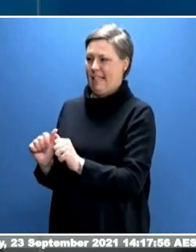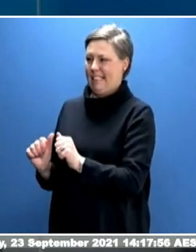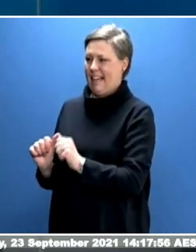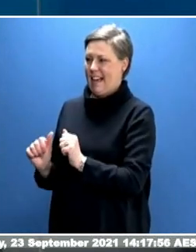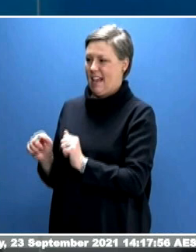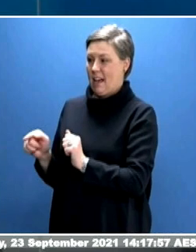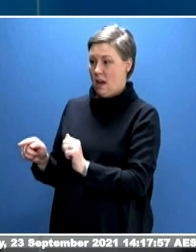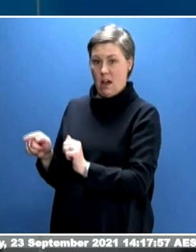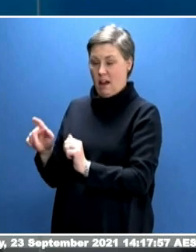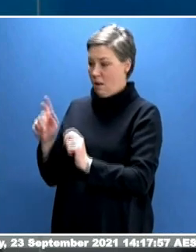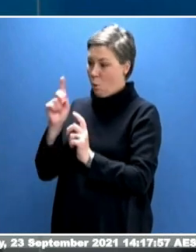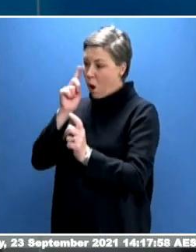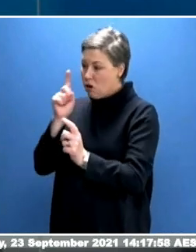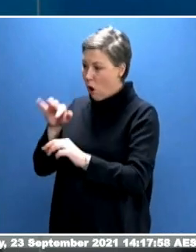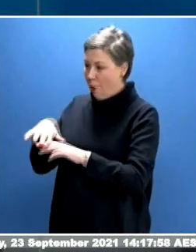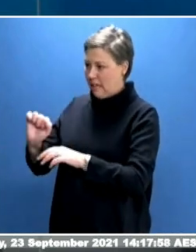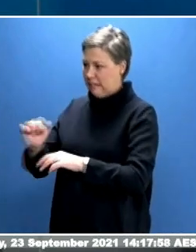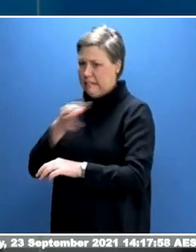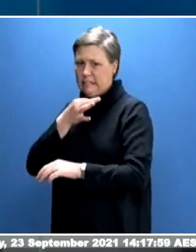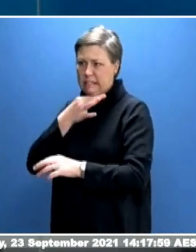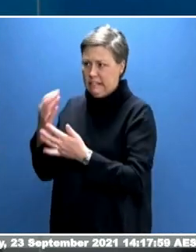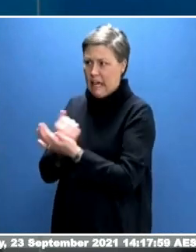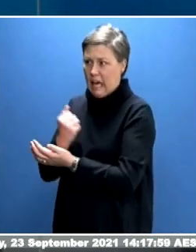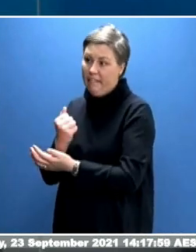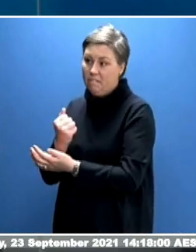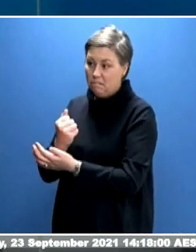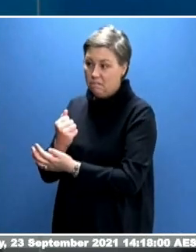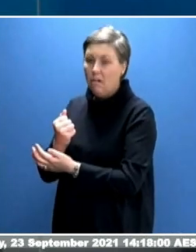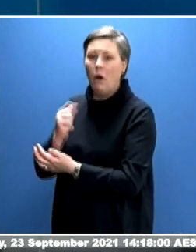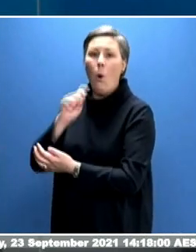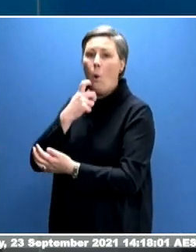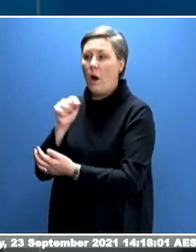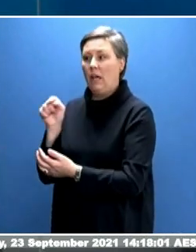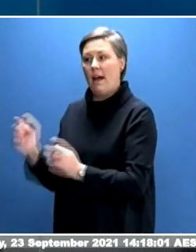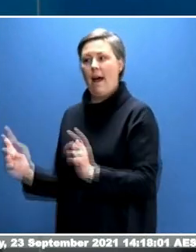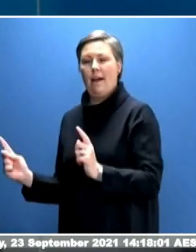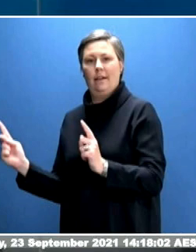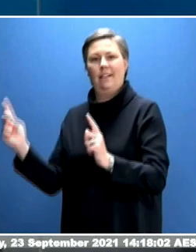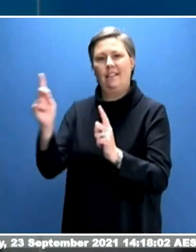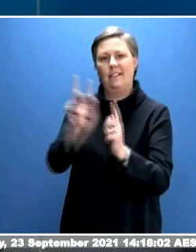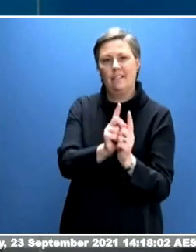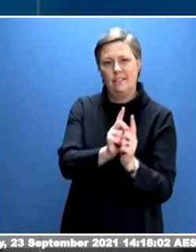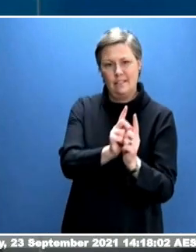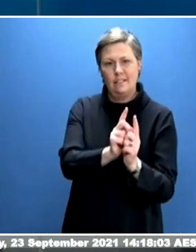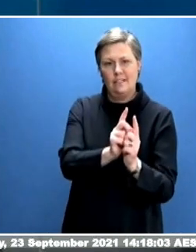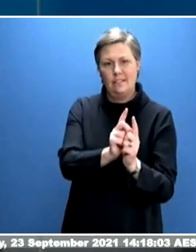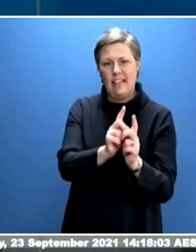security risks, then we would take the young people out for those appointments.